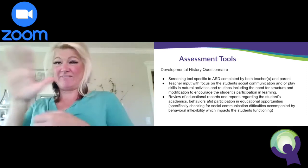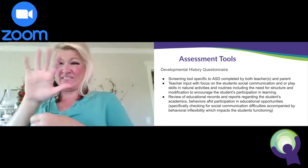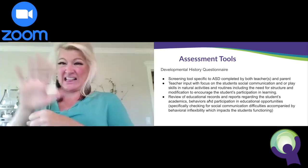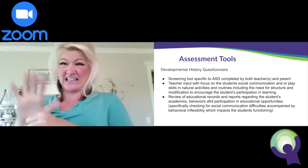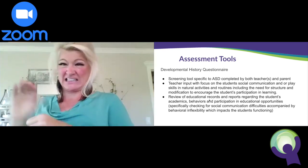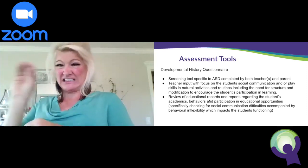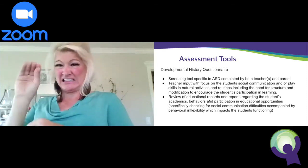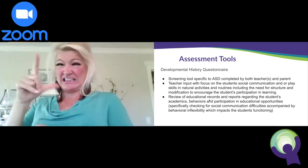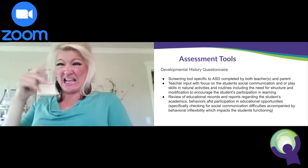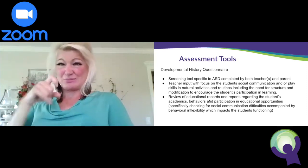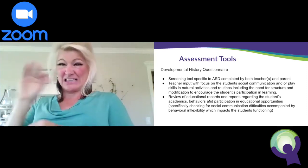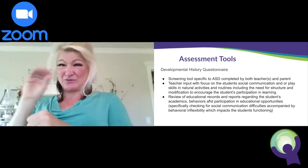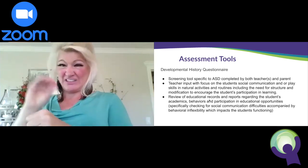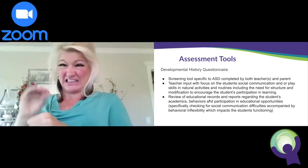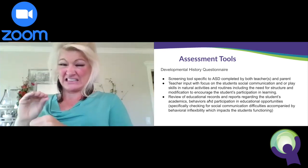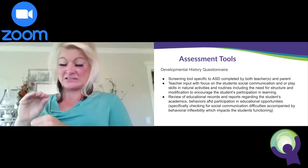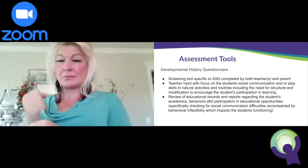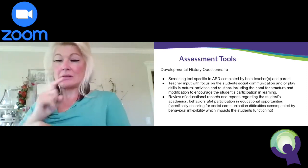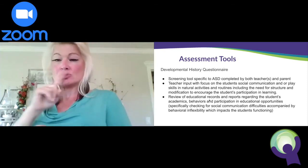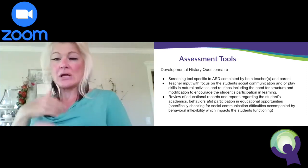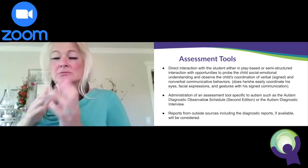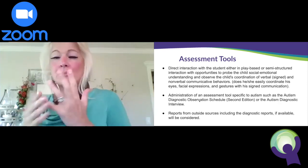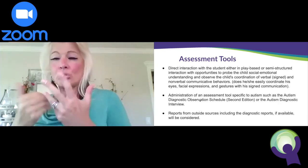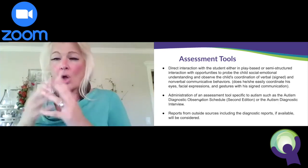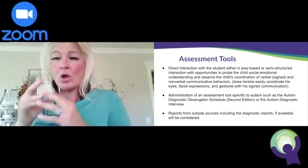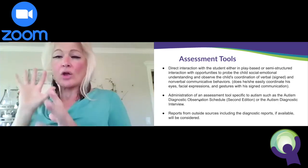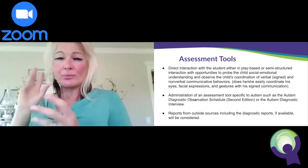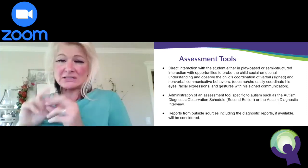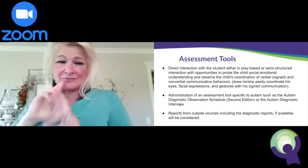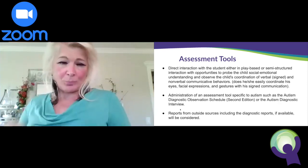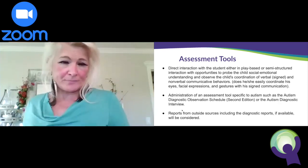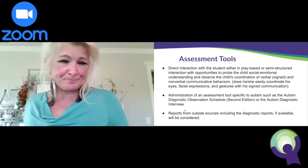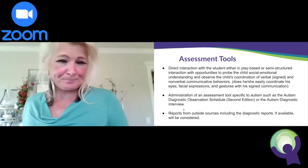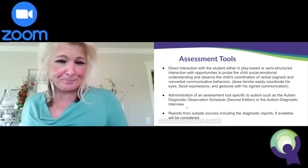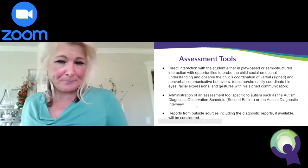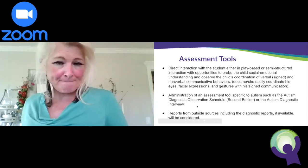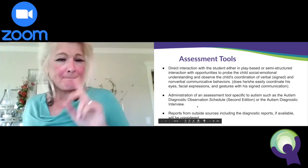what..looking at what's happened, as what works and what hasn't and